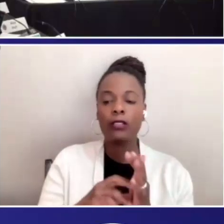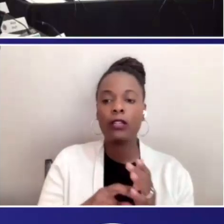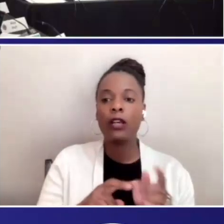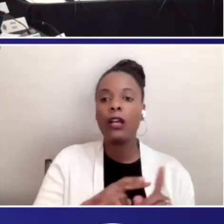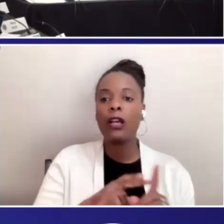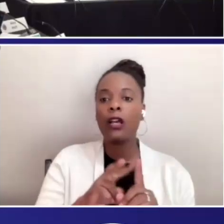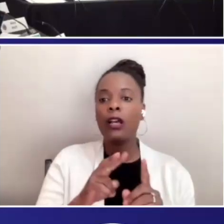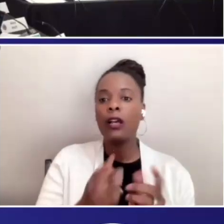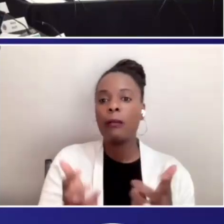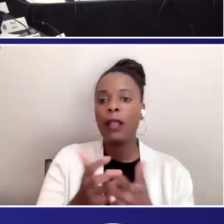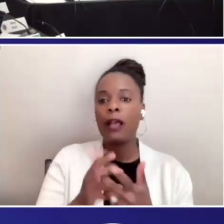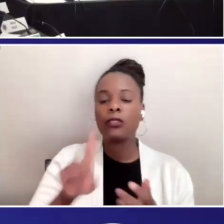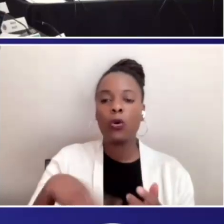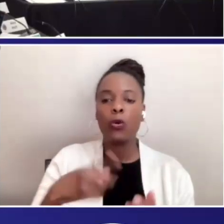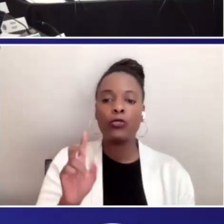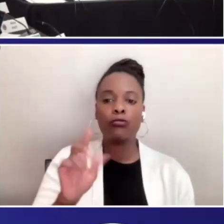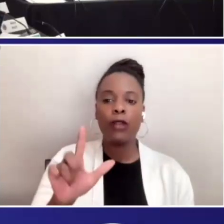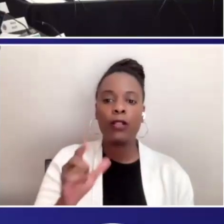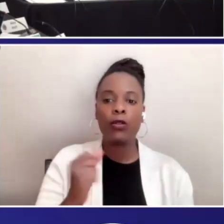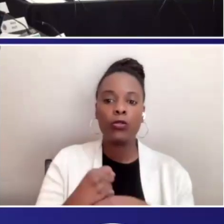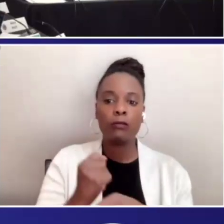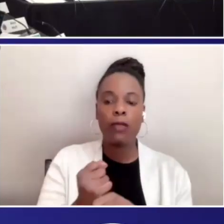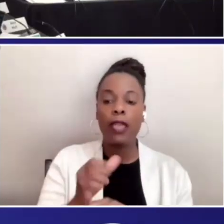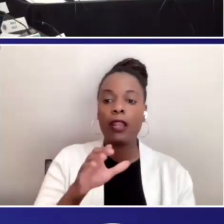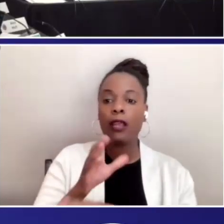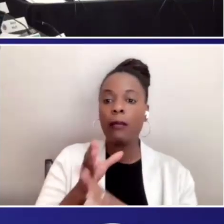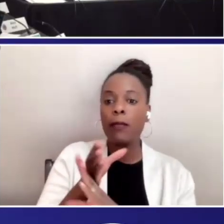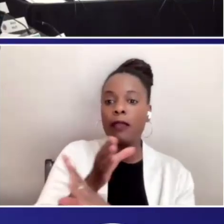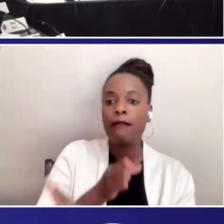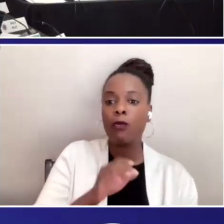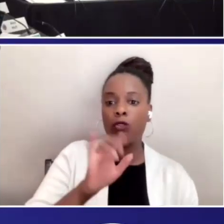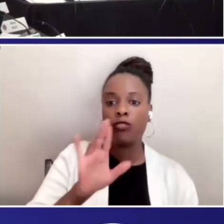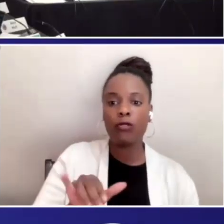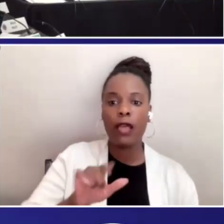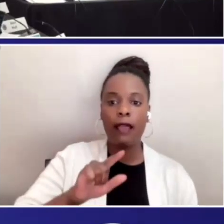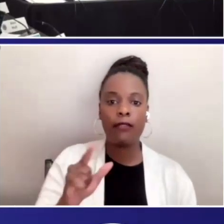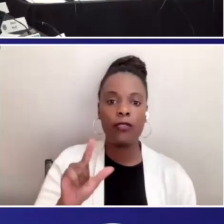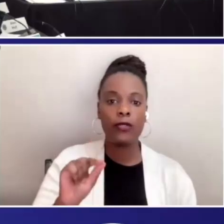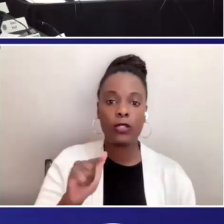2026. Unless there are any questions, we're ready for a pulse check.